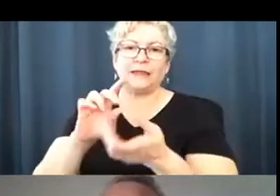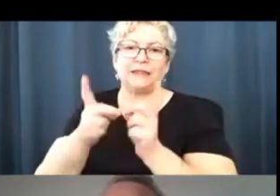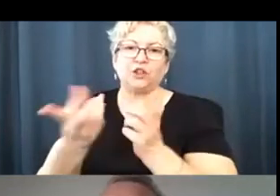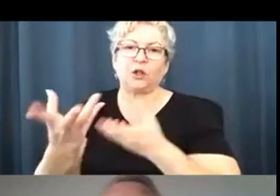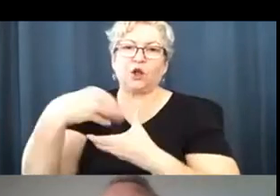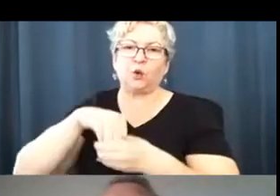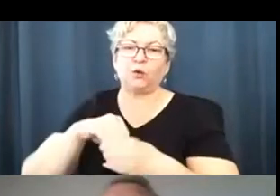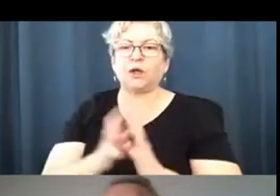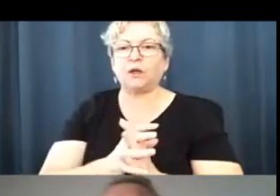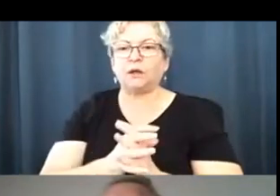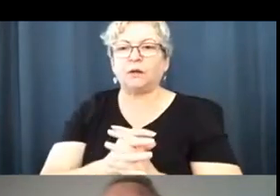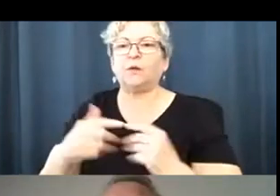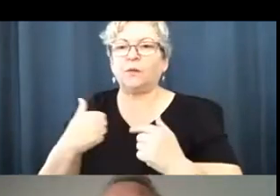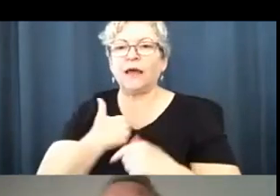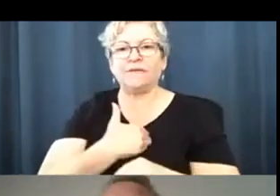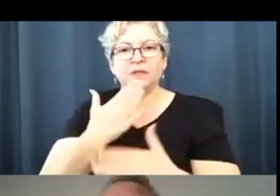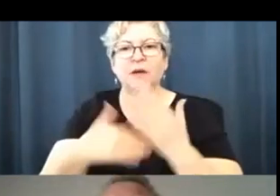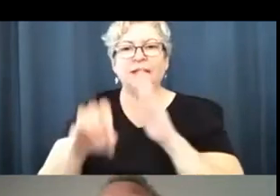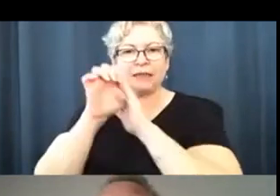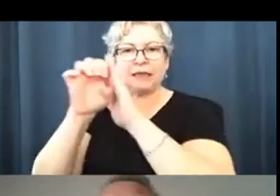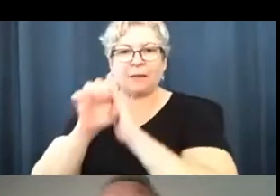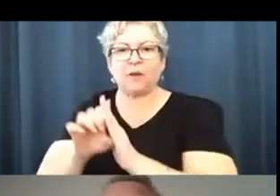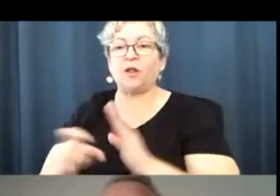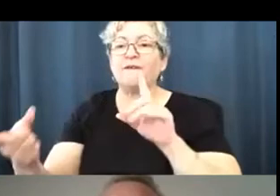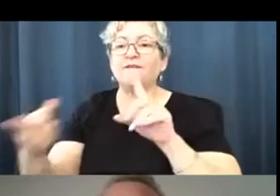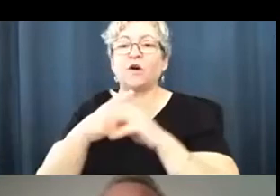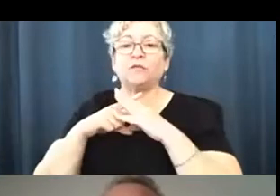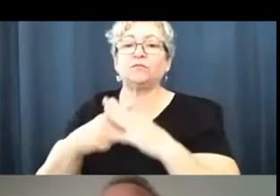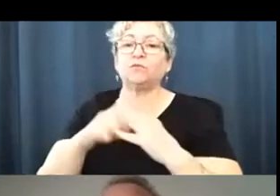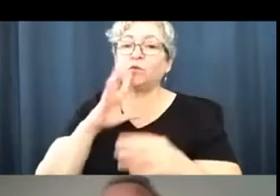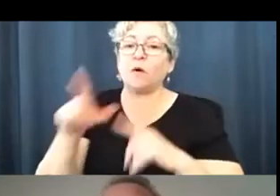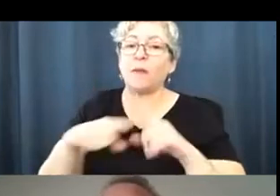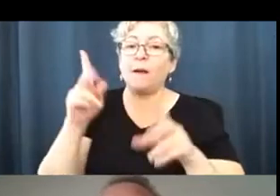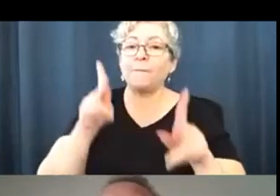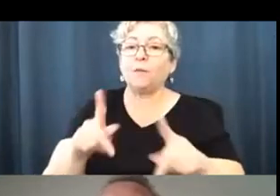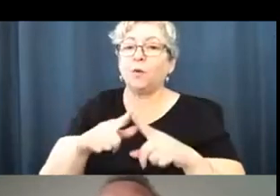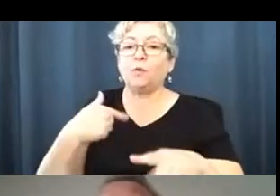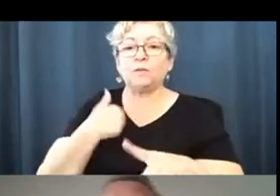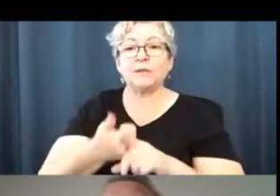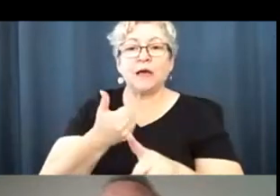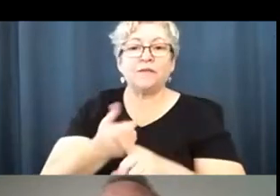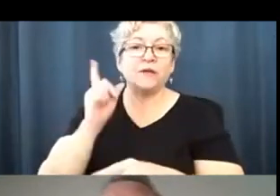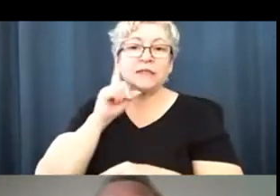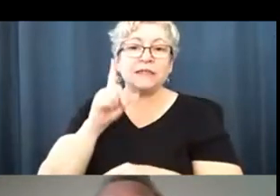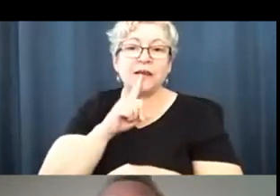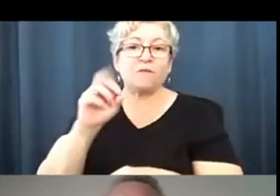And we've got some examples for each. The first one we talk about, are people who are deaf or hard of hearing.